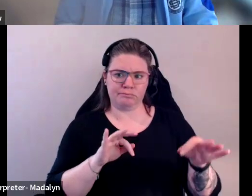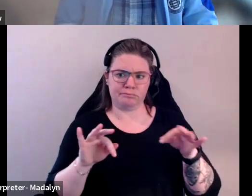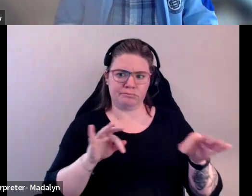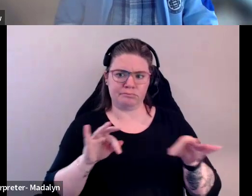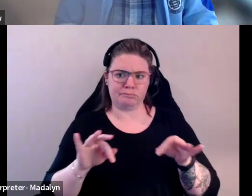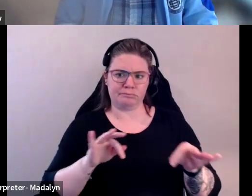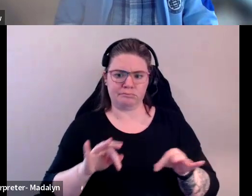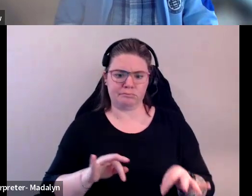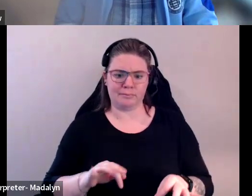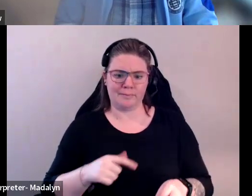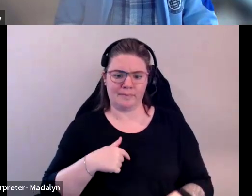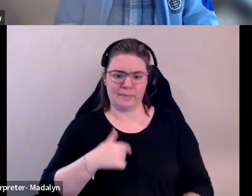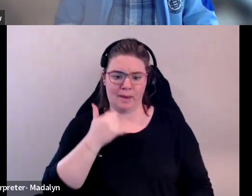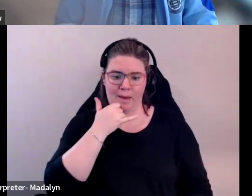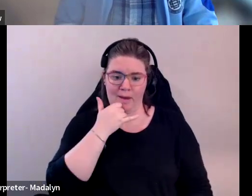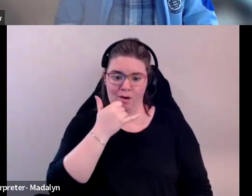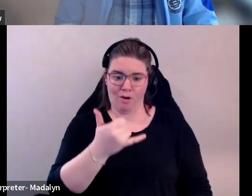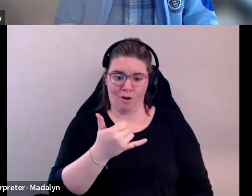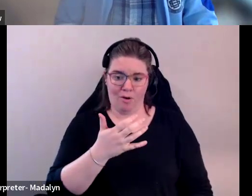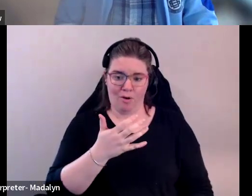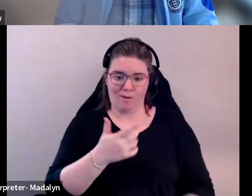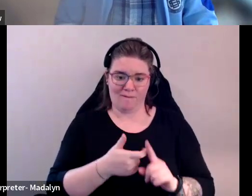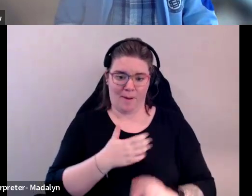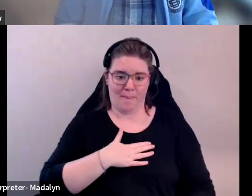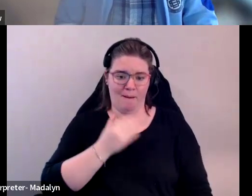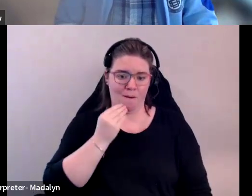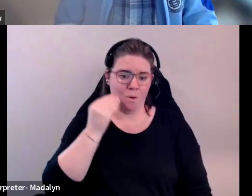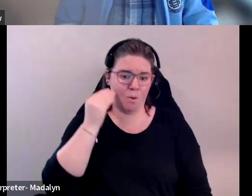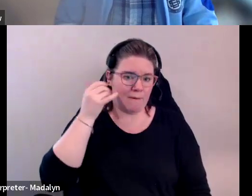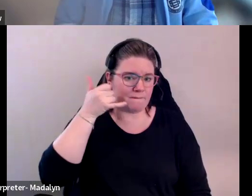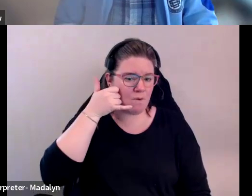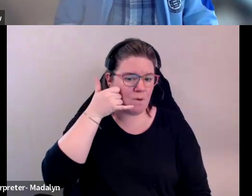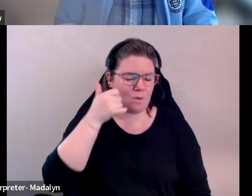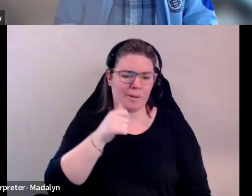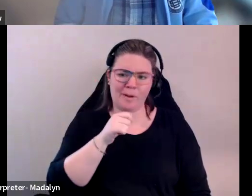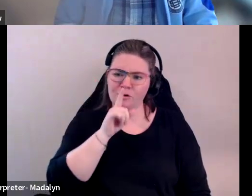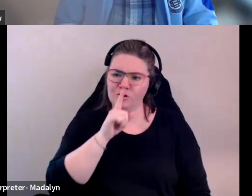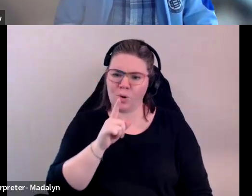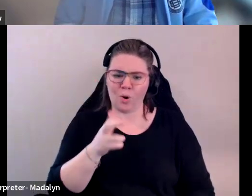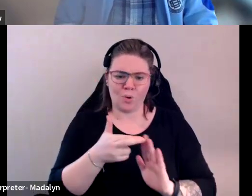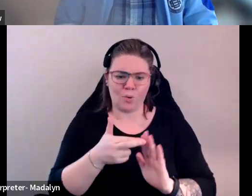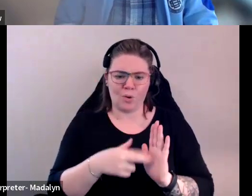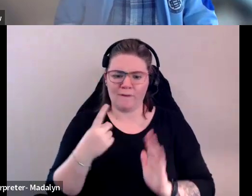Don Posh: called on my home phone. I I'm not really sure what the rules are for lobbying. We're told